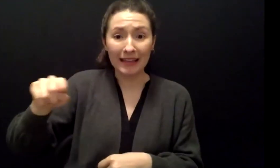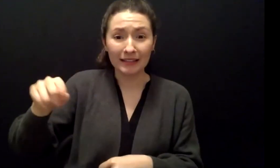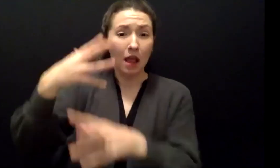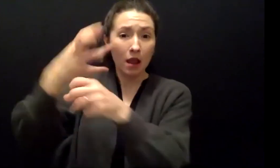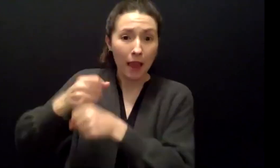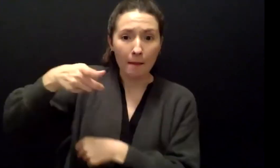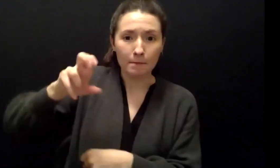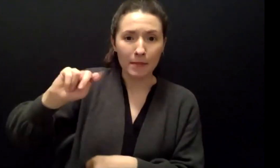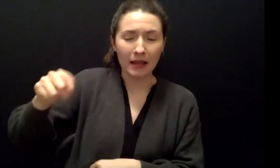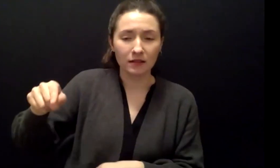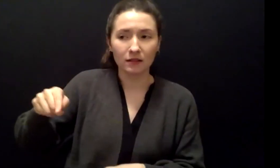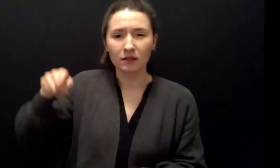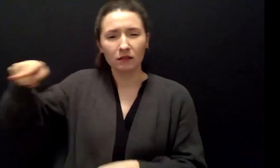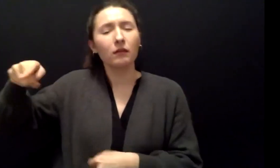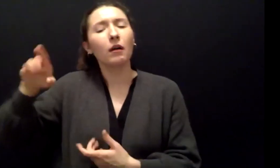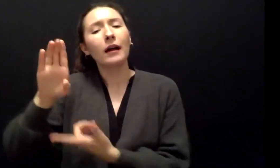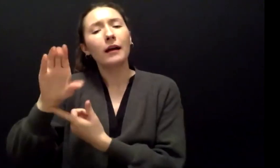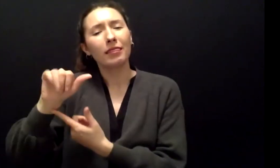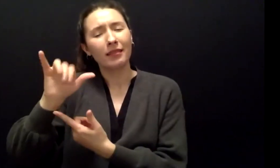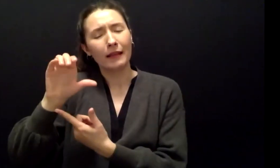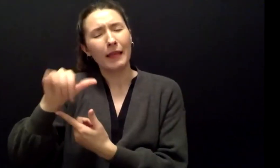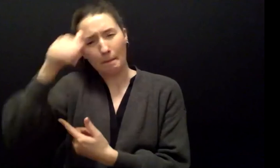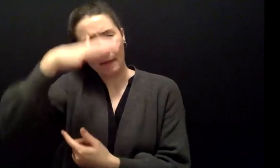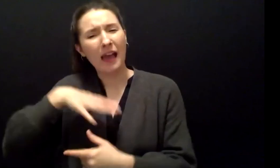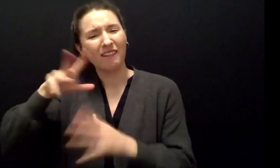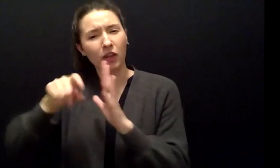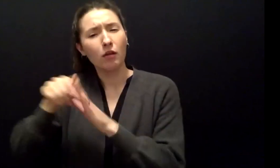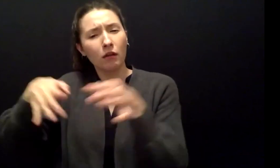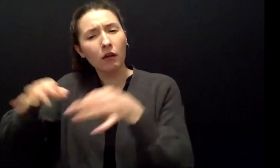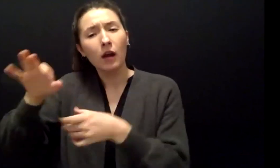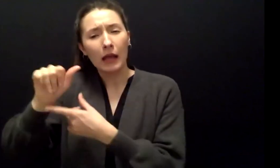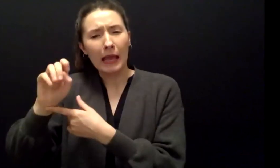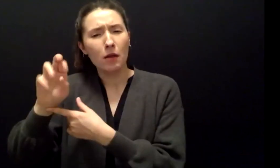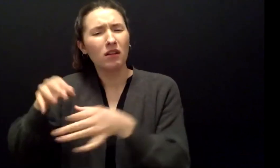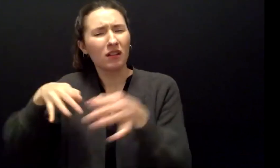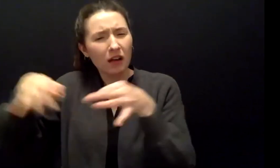then my stuff. All the African-American stuff that mattered to me but yet, my White colleagues did not. And I find that to be extremely unfair. There's some change happening, the savvy techs are becoming more complex, they're becoming more diverse, more inclusive, I love that.